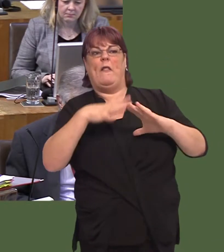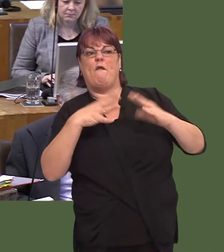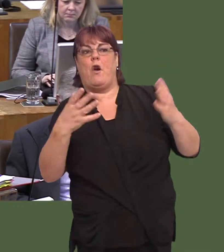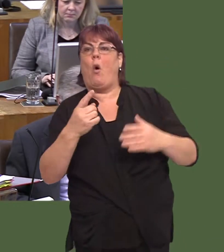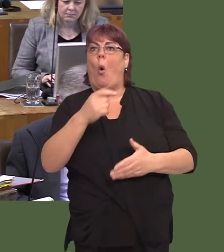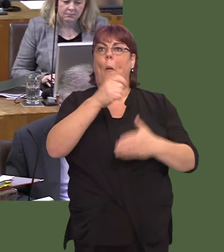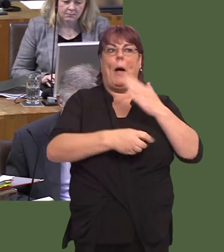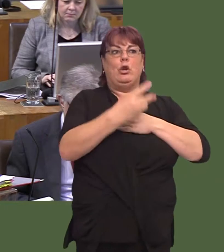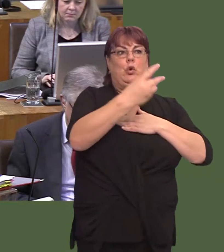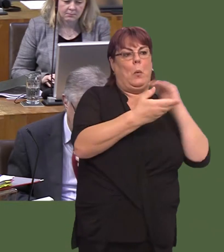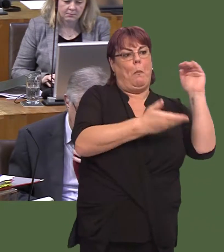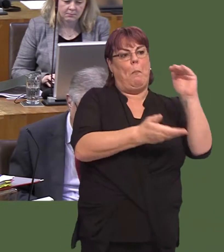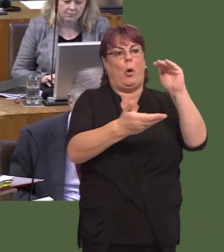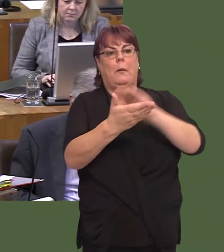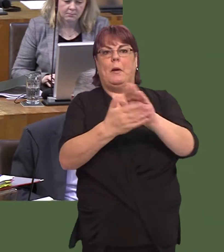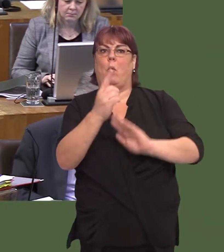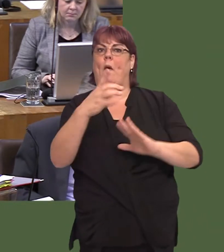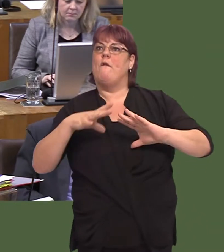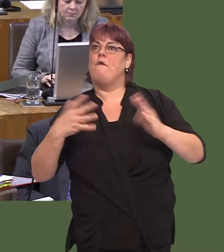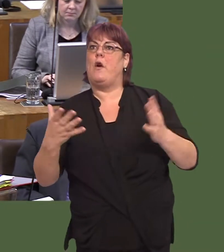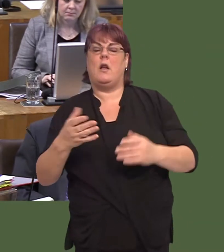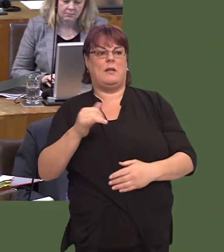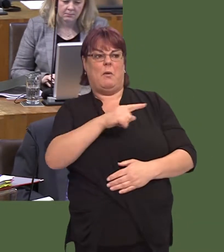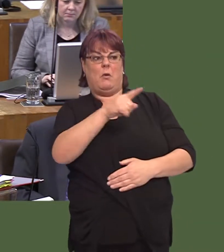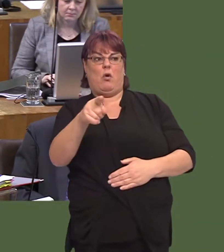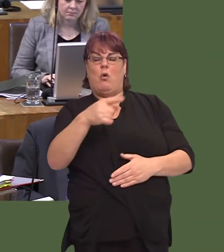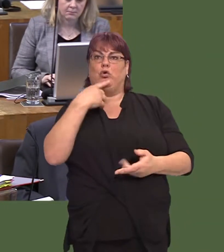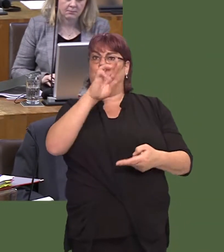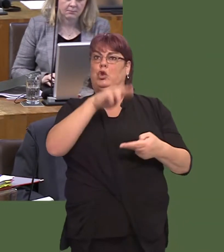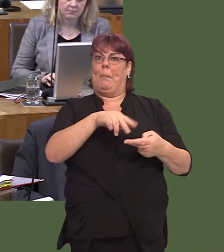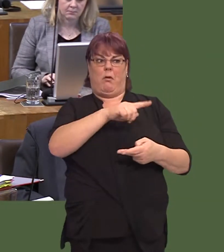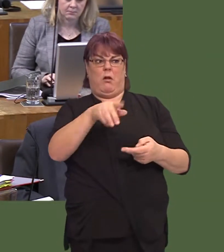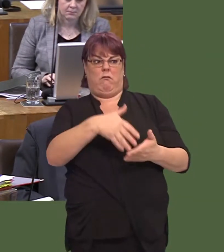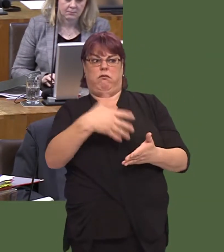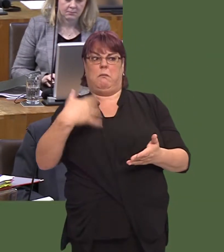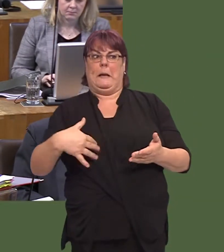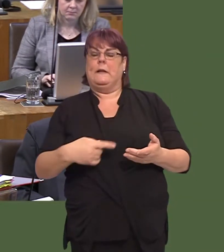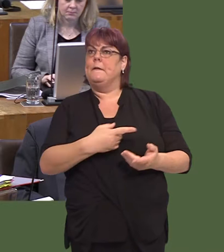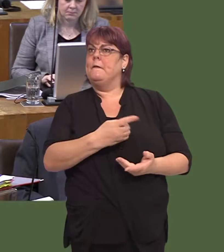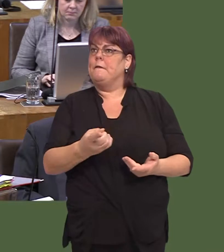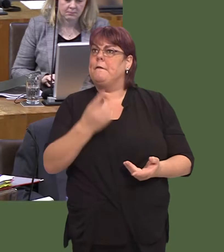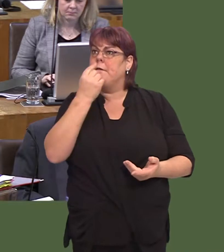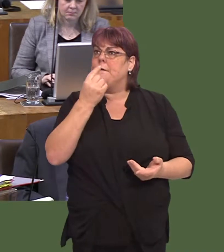theyíre not always on the cheapest brands; theyíre quite often on brands that are proportionately quite expensive.